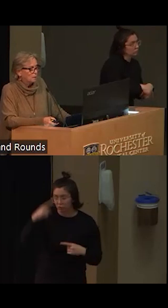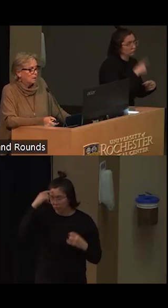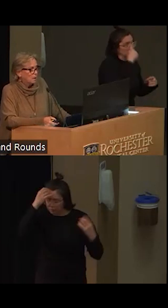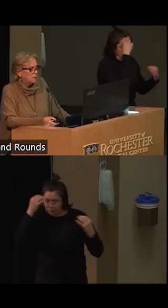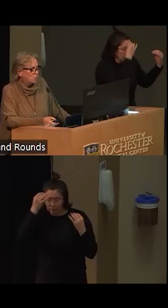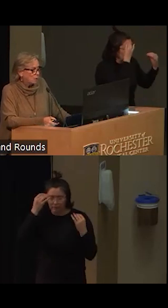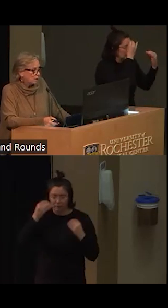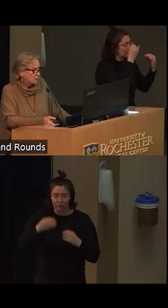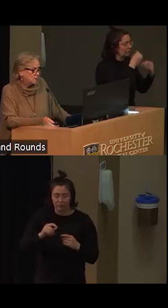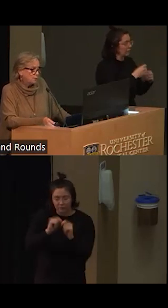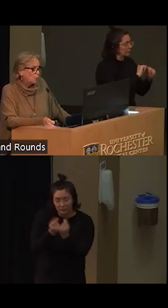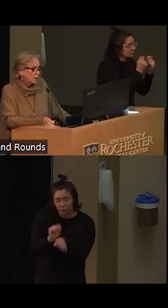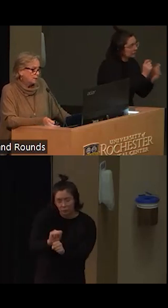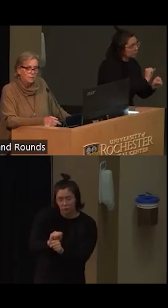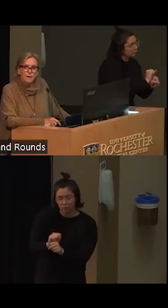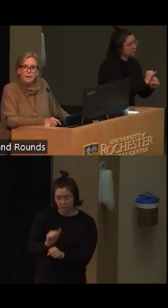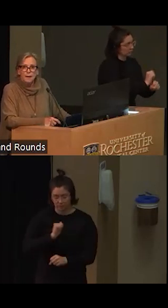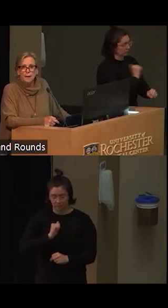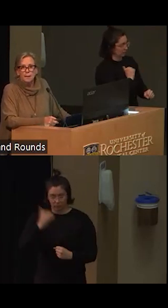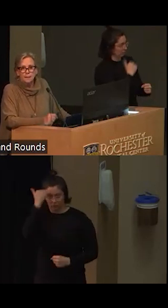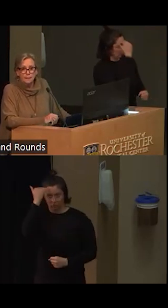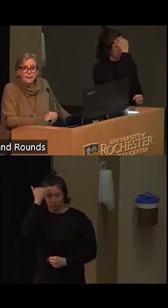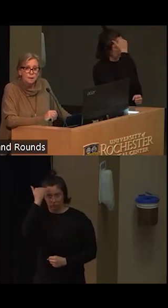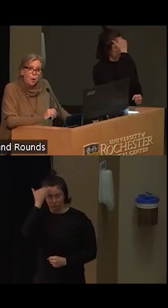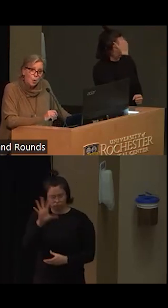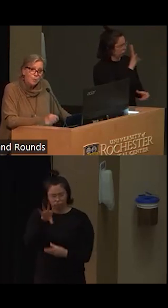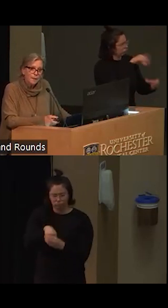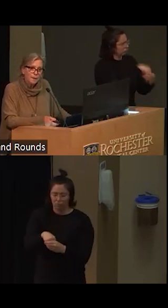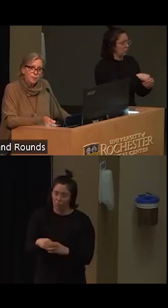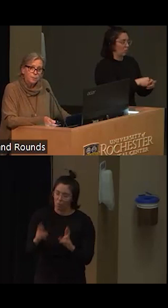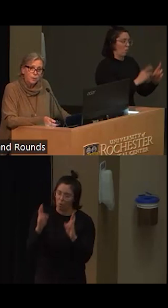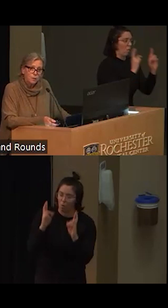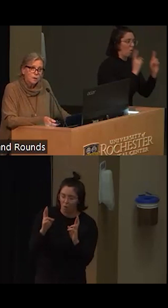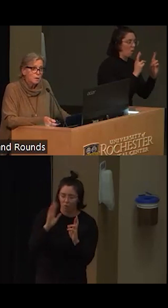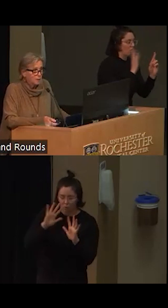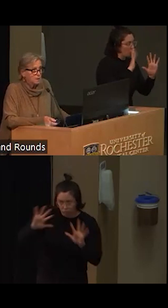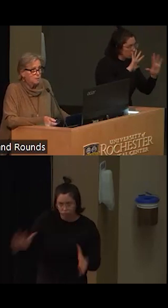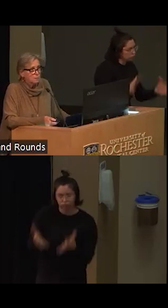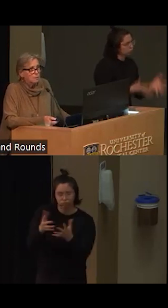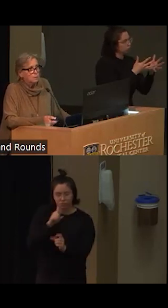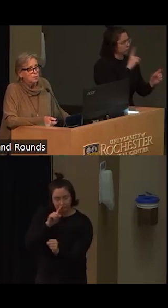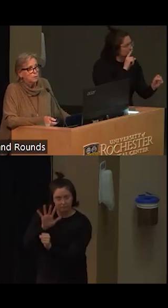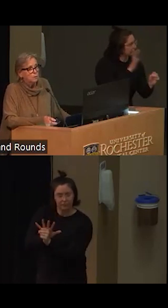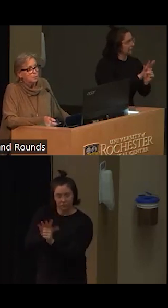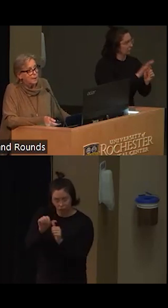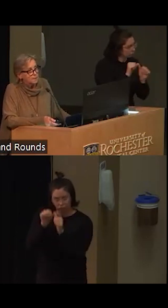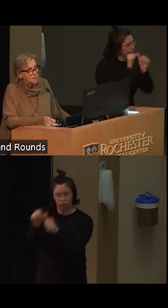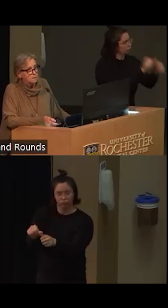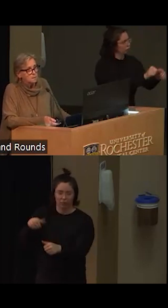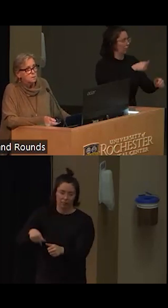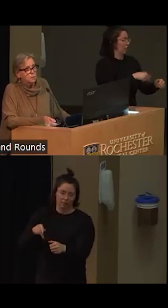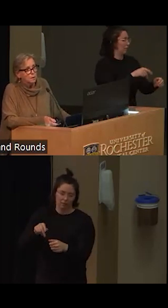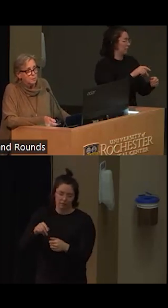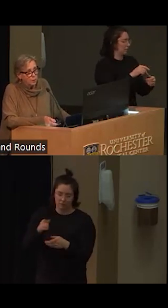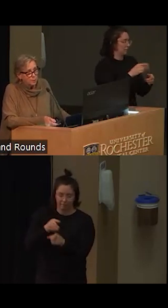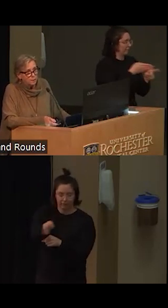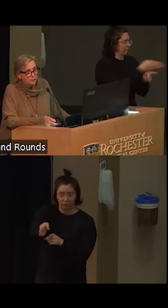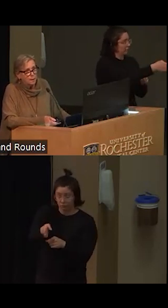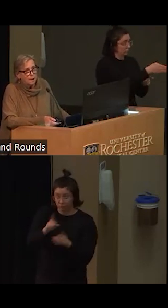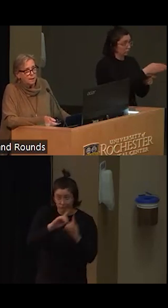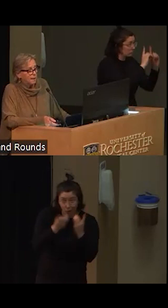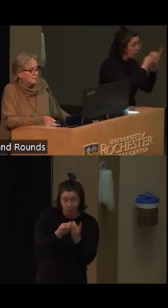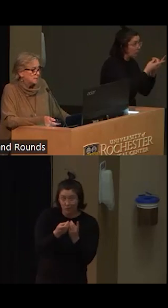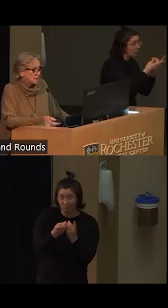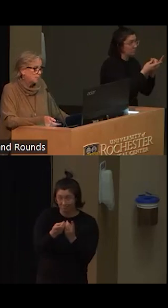teamwork self-awareness in a hope that it promotes a commitment to our practice to our department and